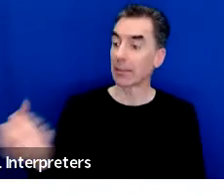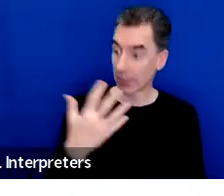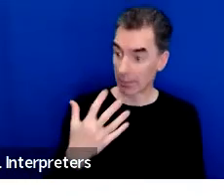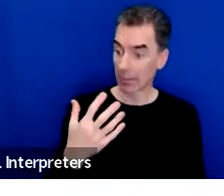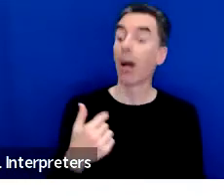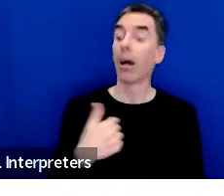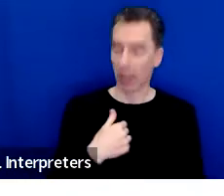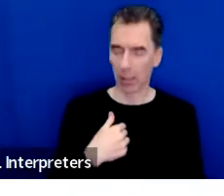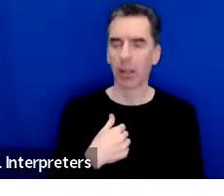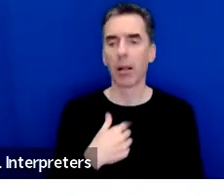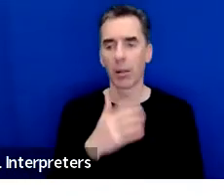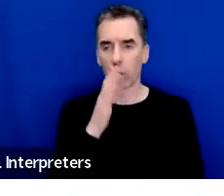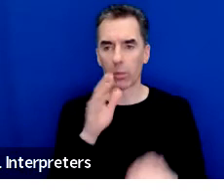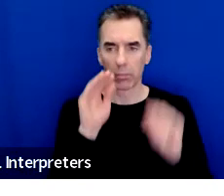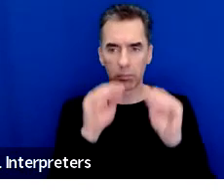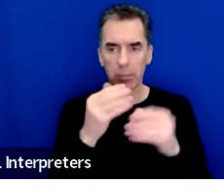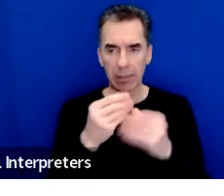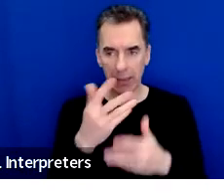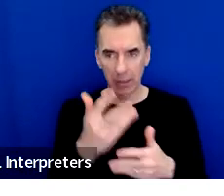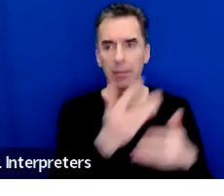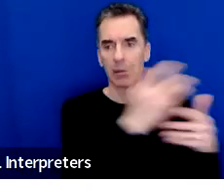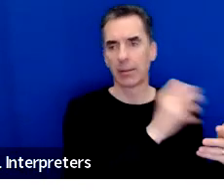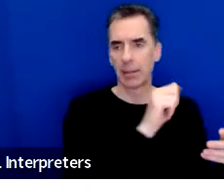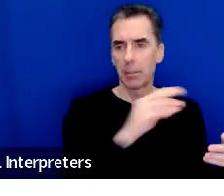that I'm compiling to Sam, I think that'll be the easiest because